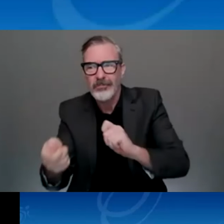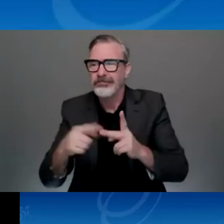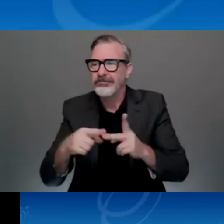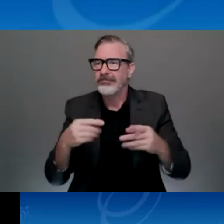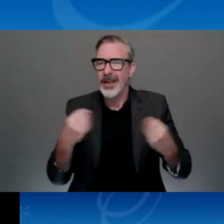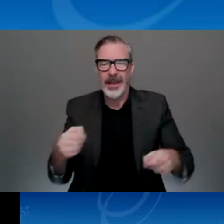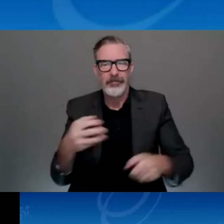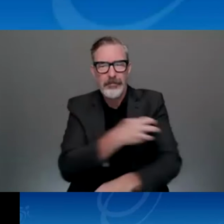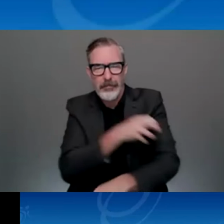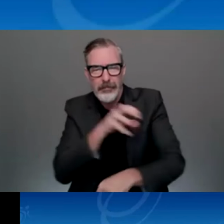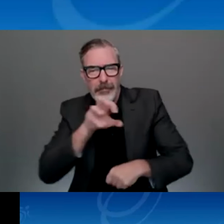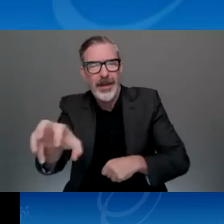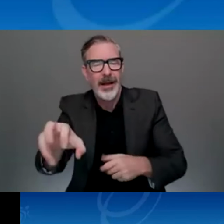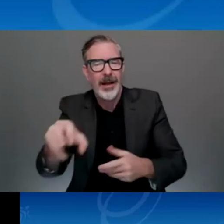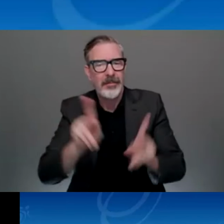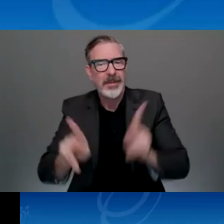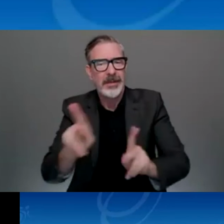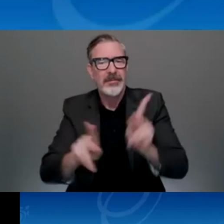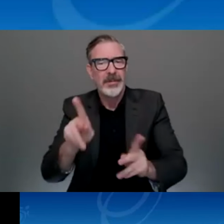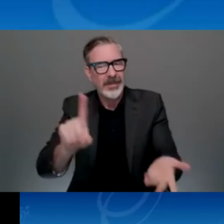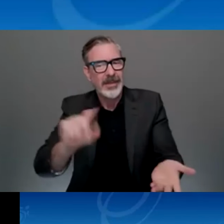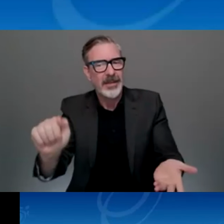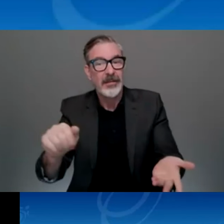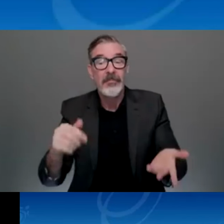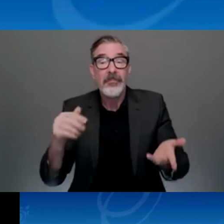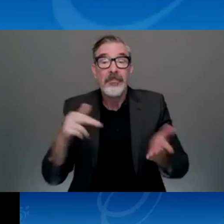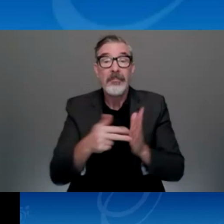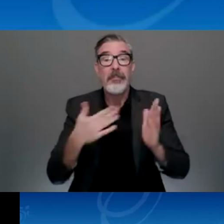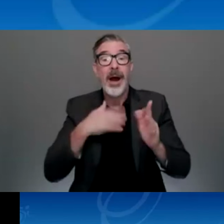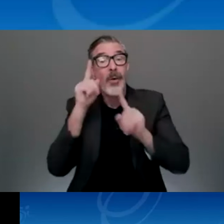perspectives drives my commitment to building a world where everyone